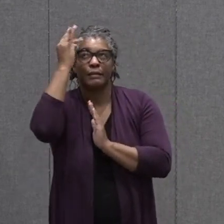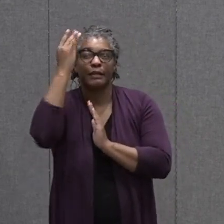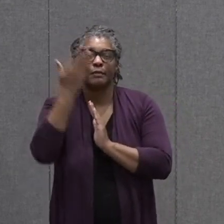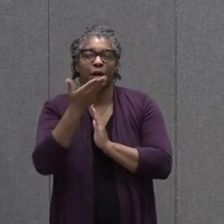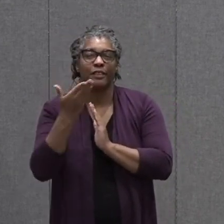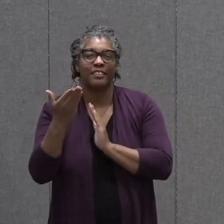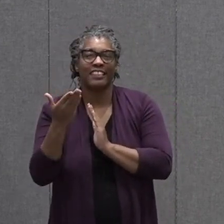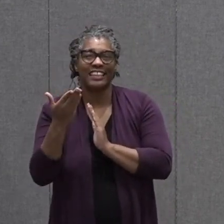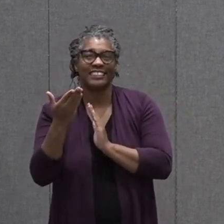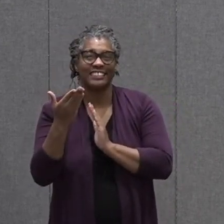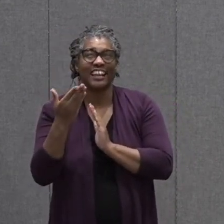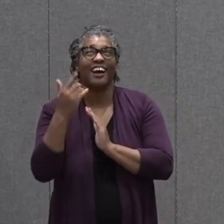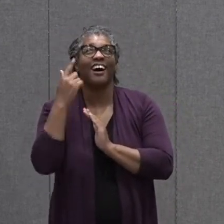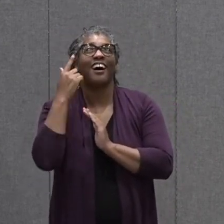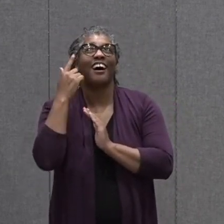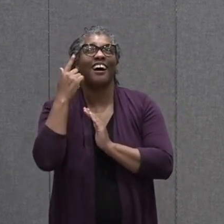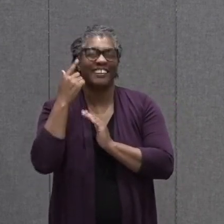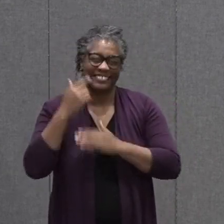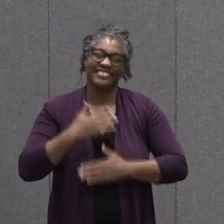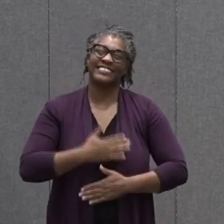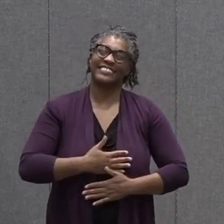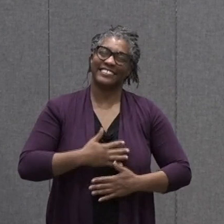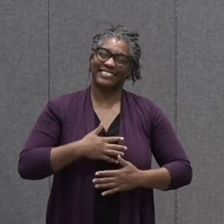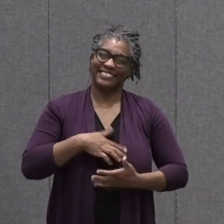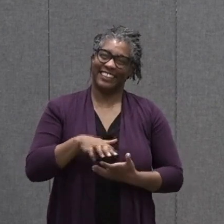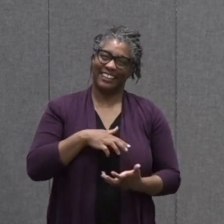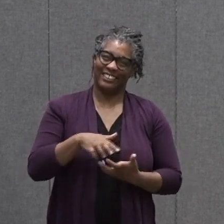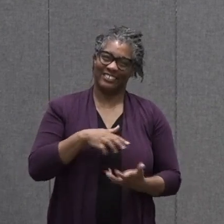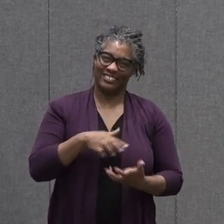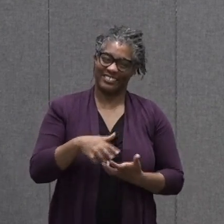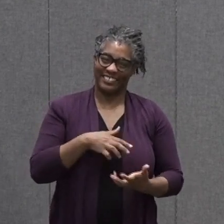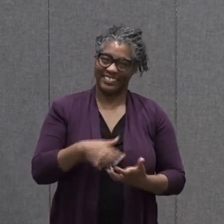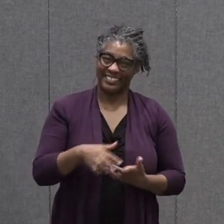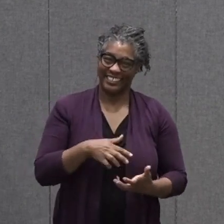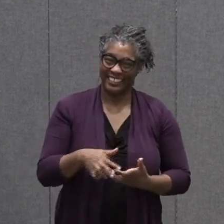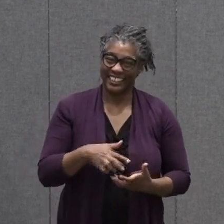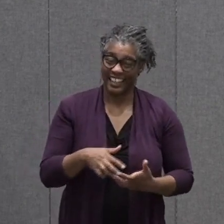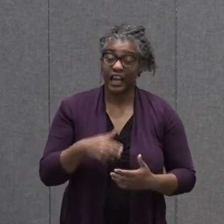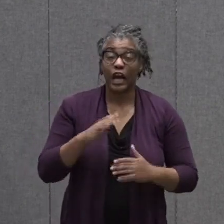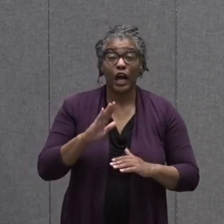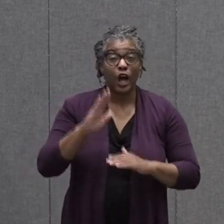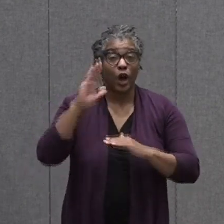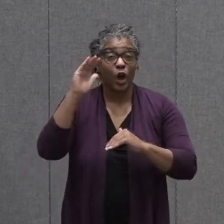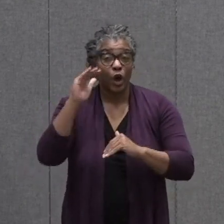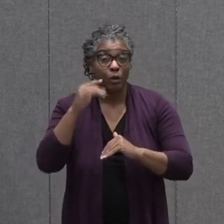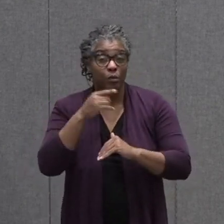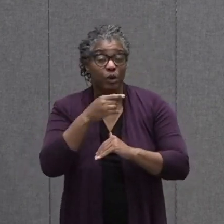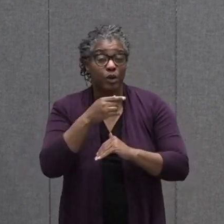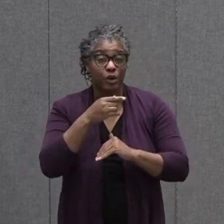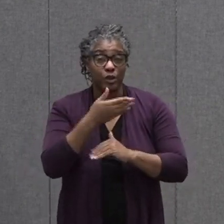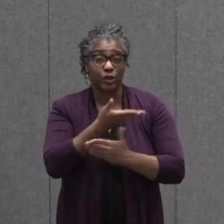Peanut Butter & Cupcake. And we'll come back tomorrow for another read aloud with us. Have a great day,